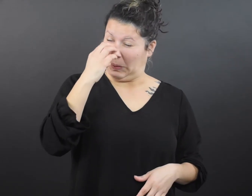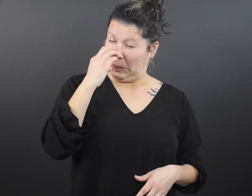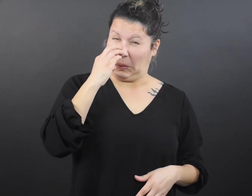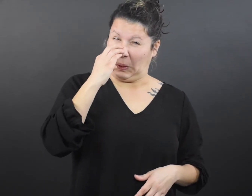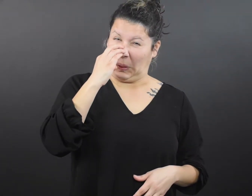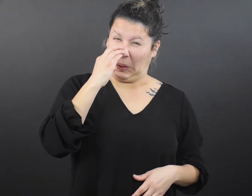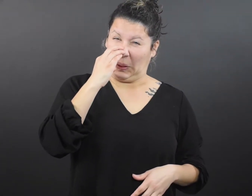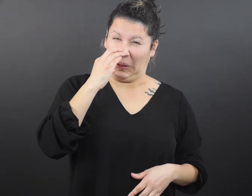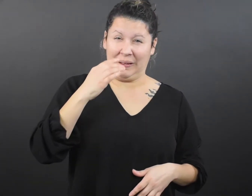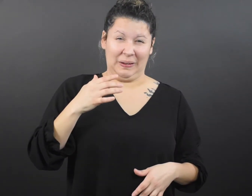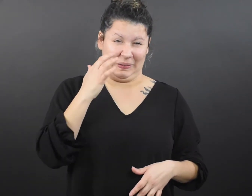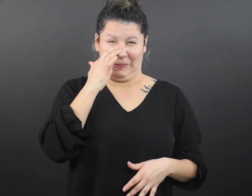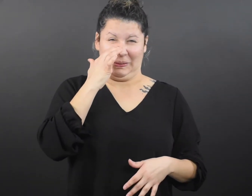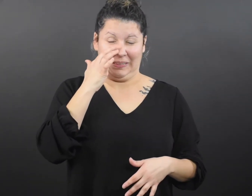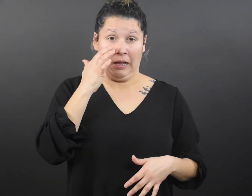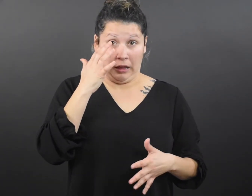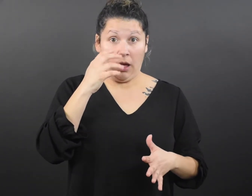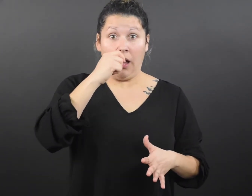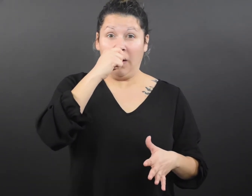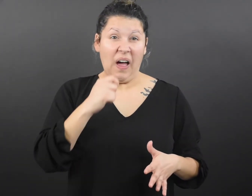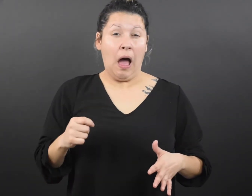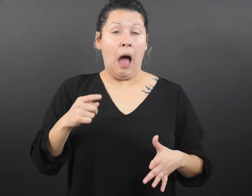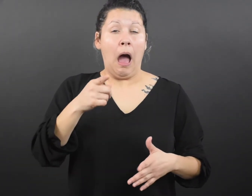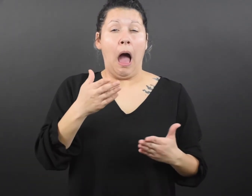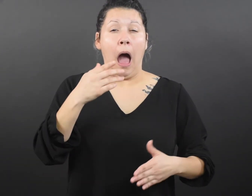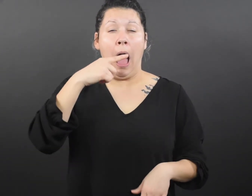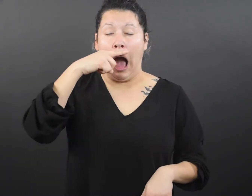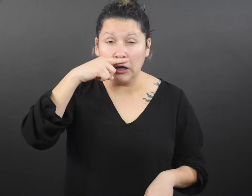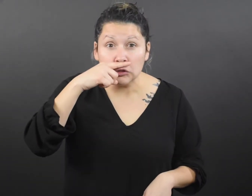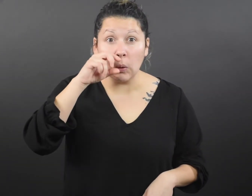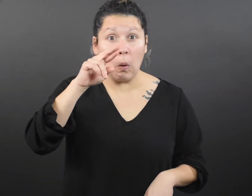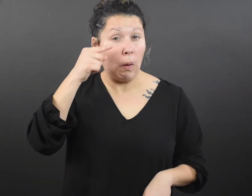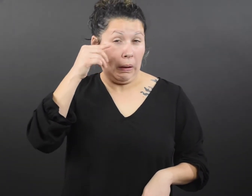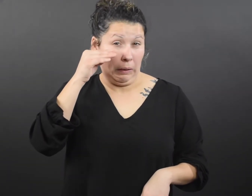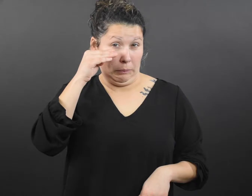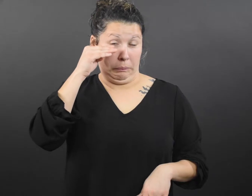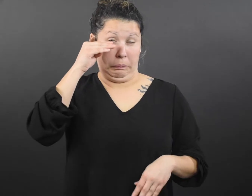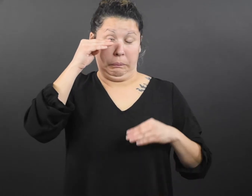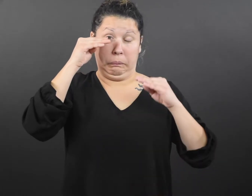You may experience a tickling sensation while the swab is in your nose, and after it is removed,